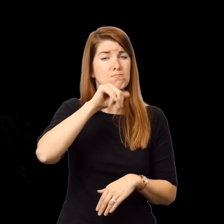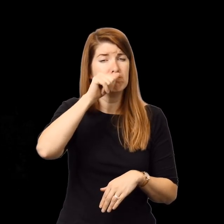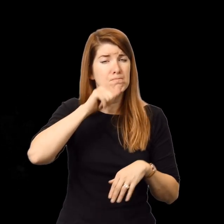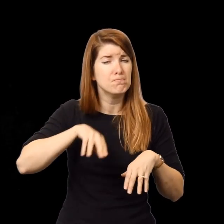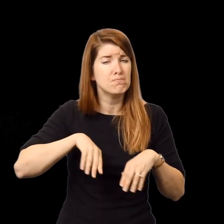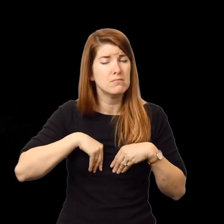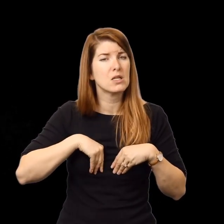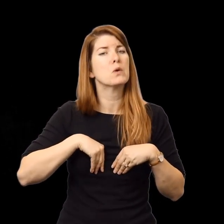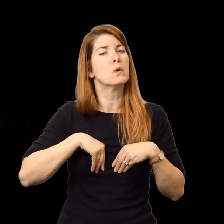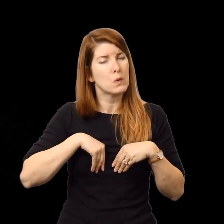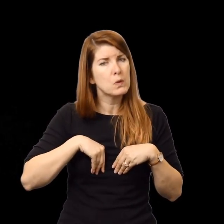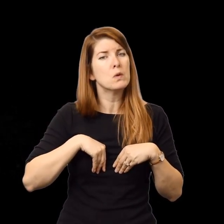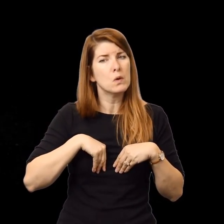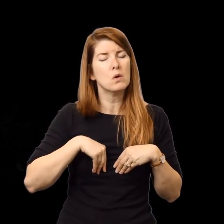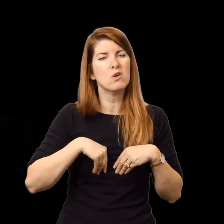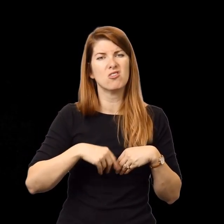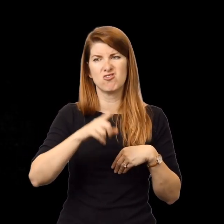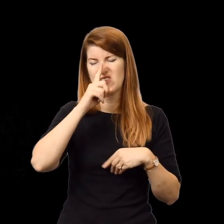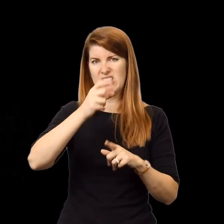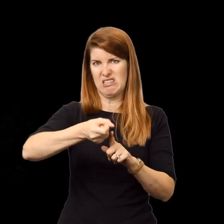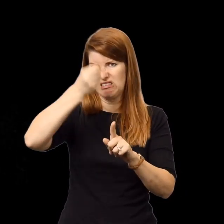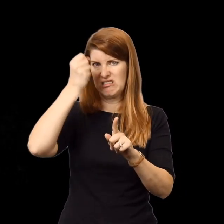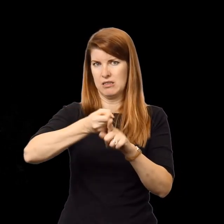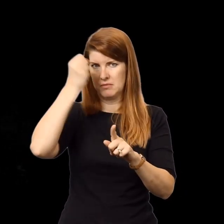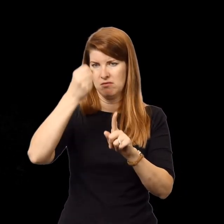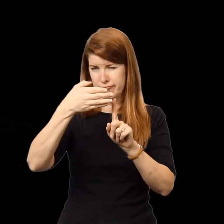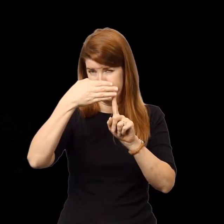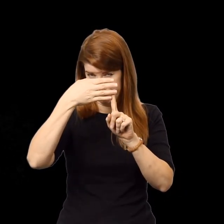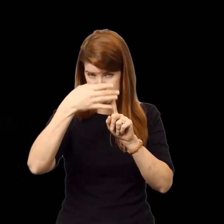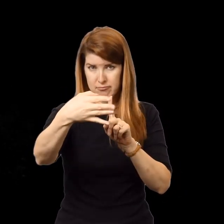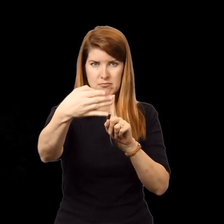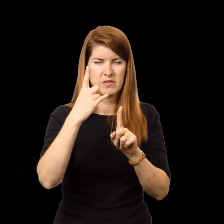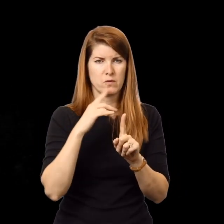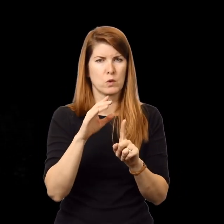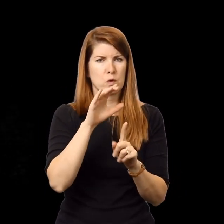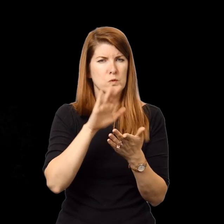And so, low frustration tolerance has really far-reaching consequences